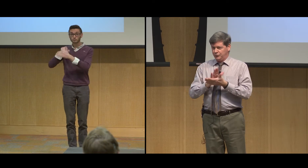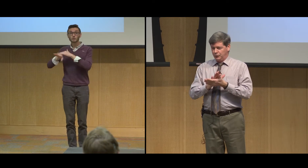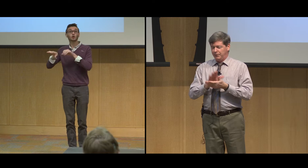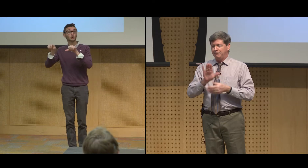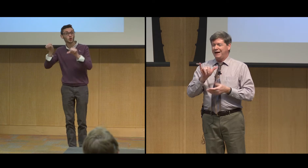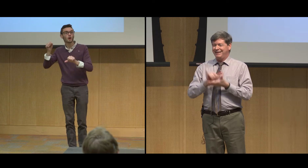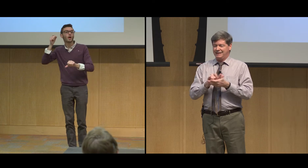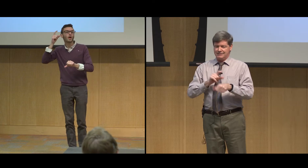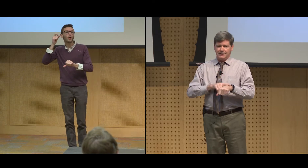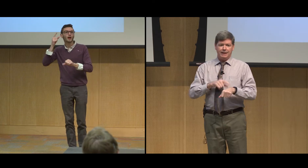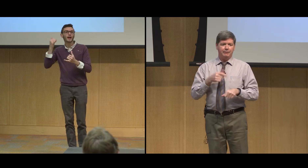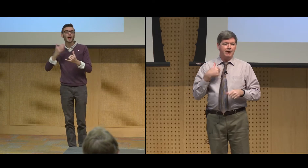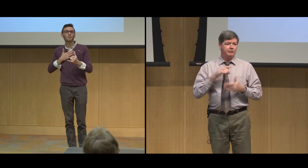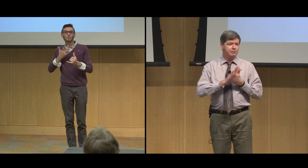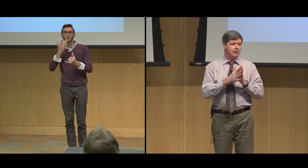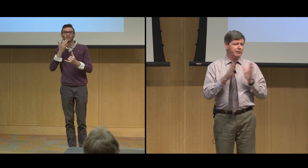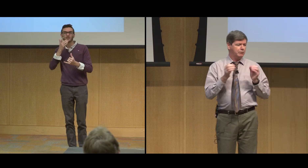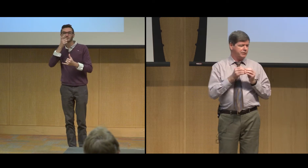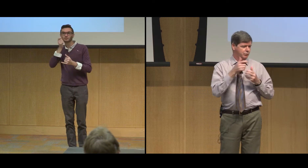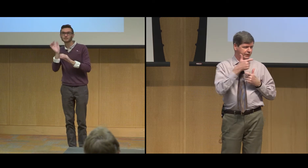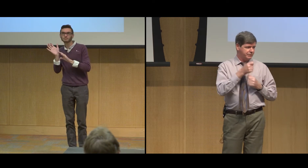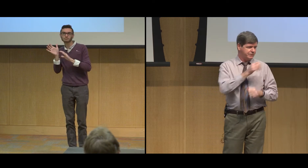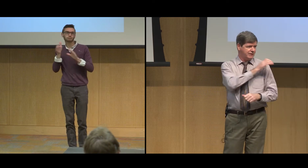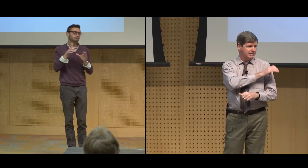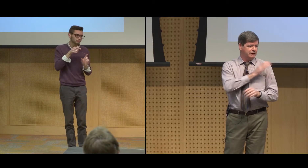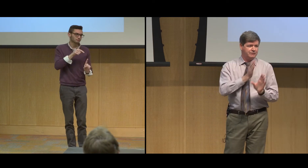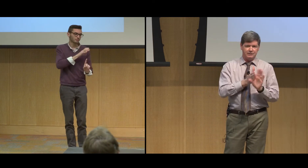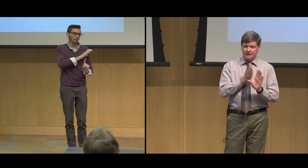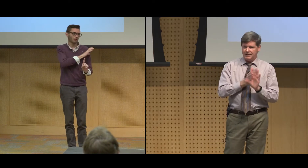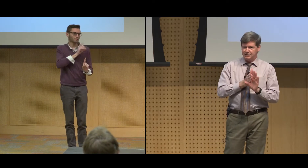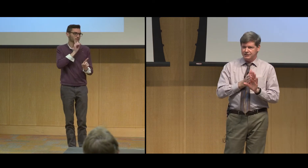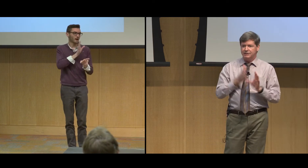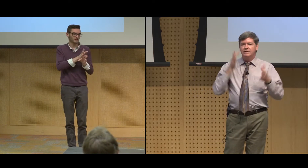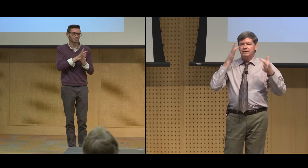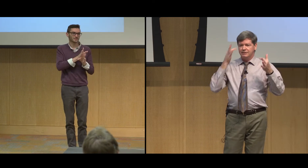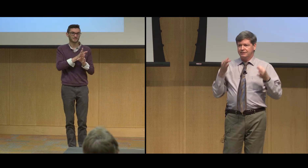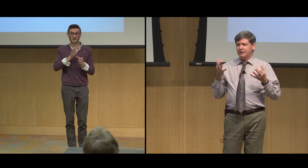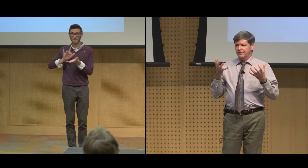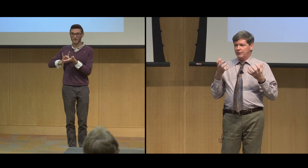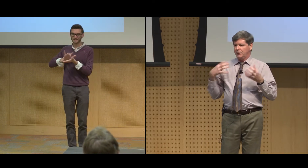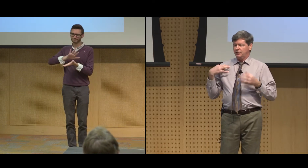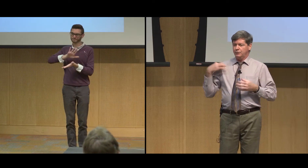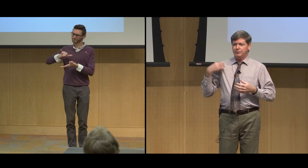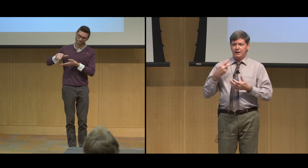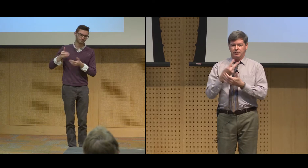and I could have gone to medical school. But by that time, I was becoming much more interested in clinical psychology